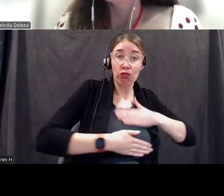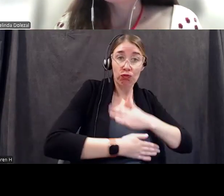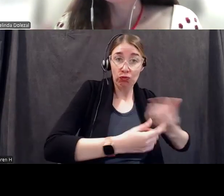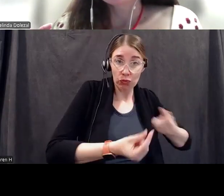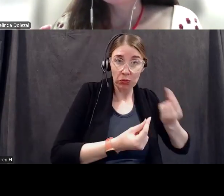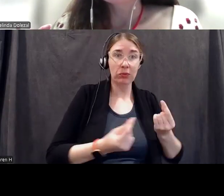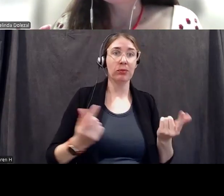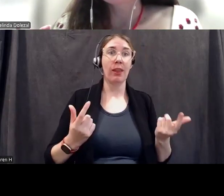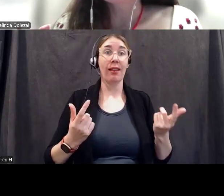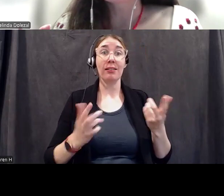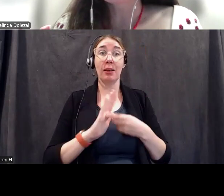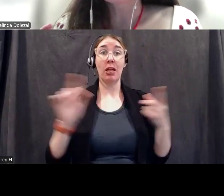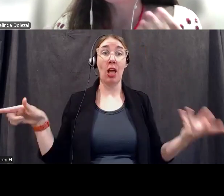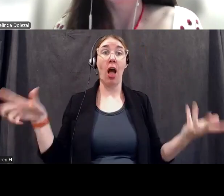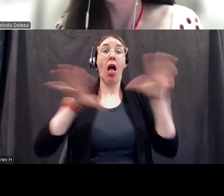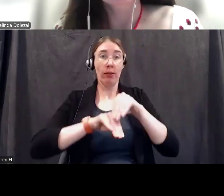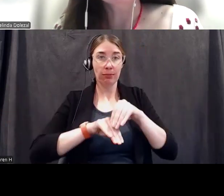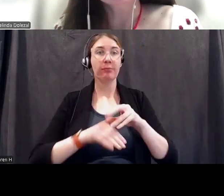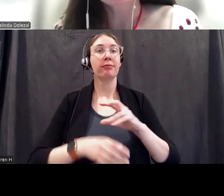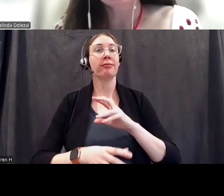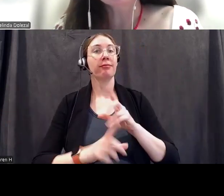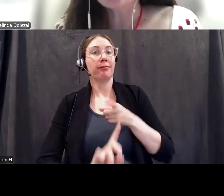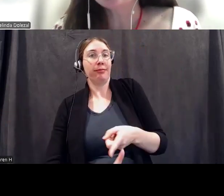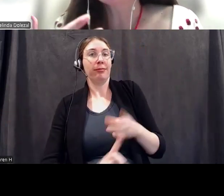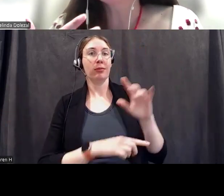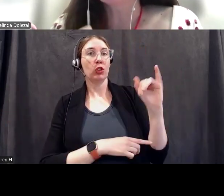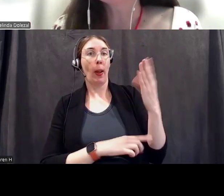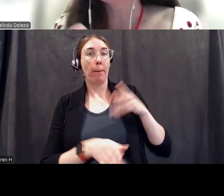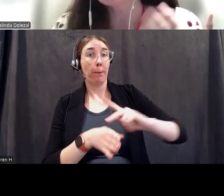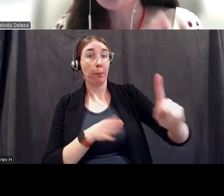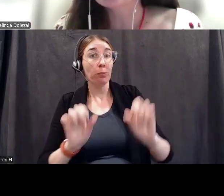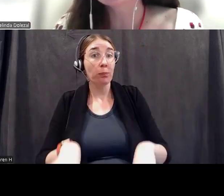so sometimes it's a good place to start with somebody who might be in the beginning phases